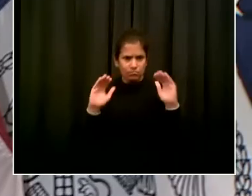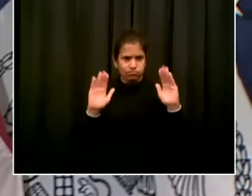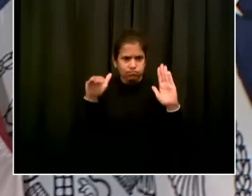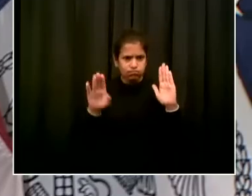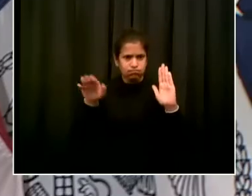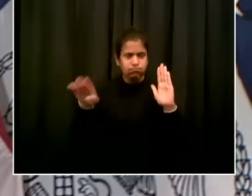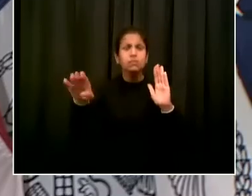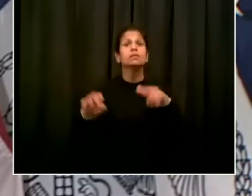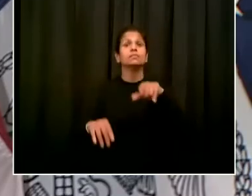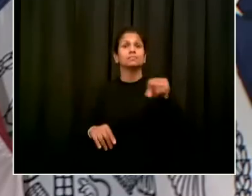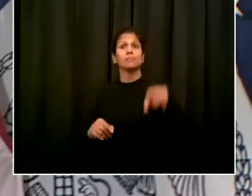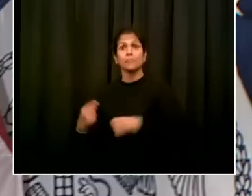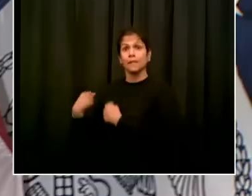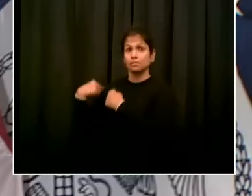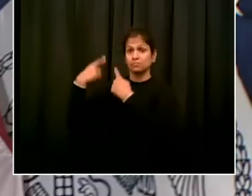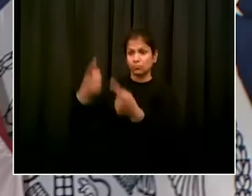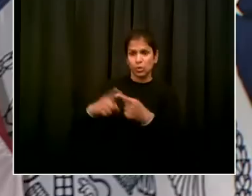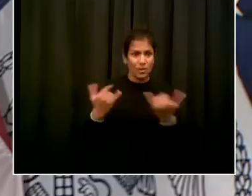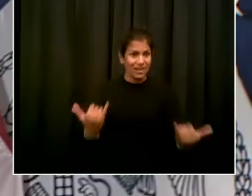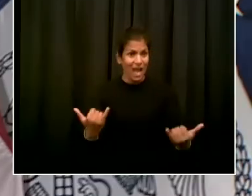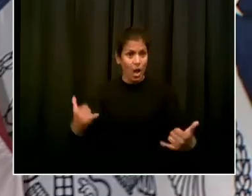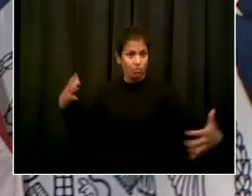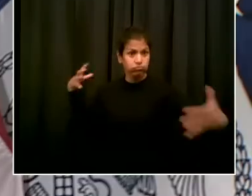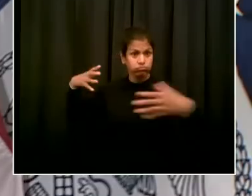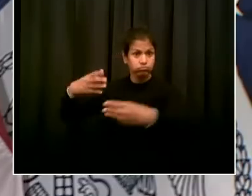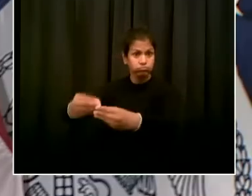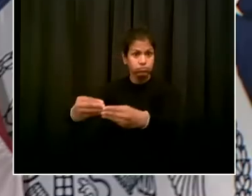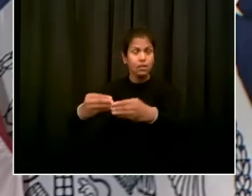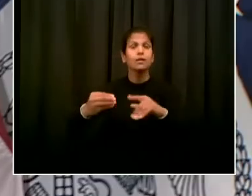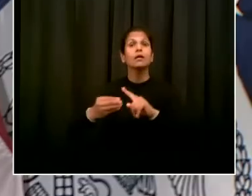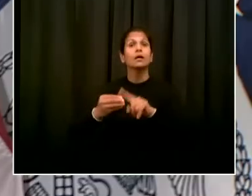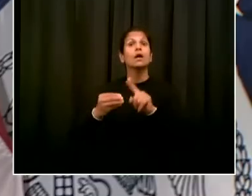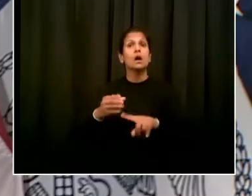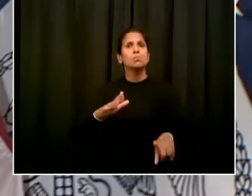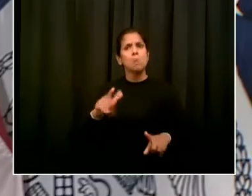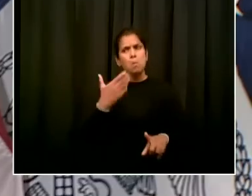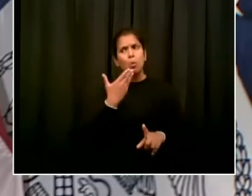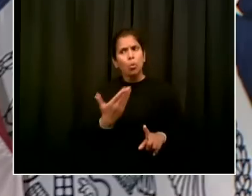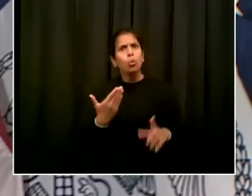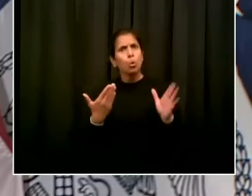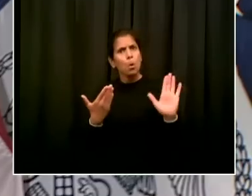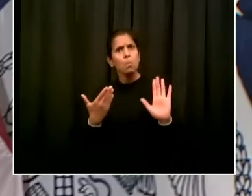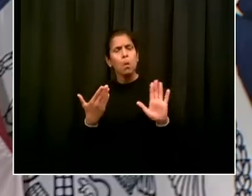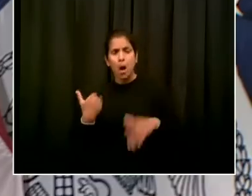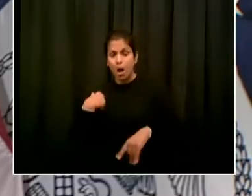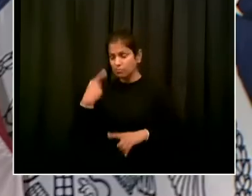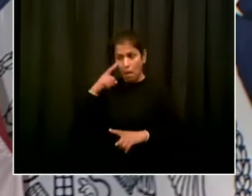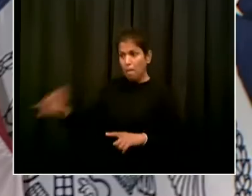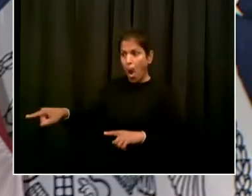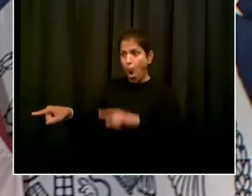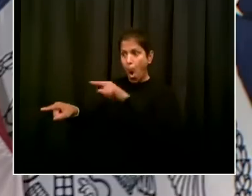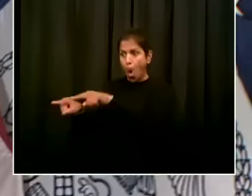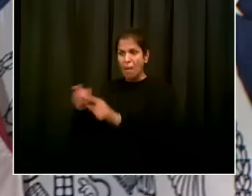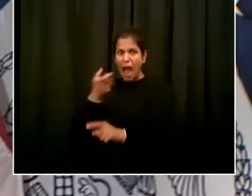SUNSET PARK,